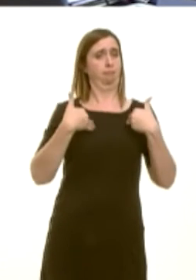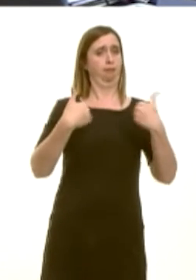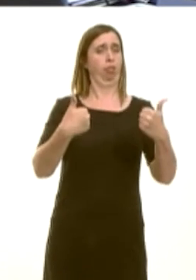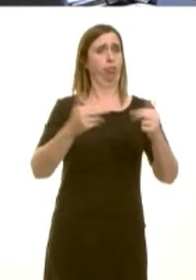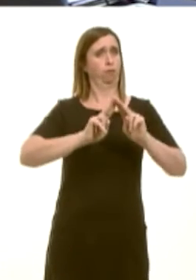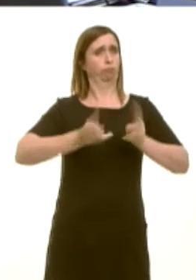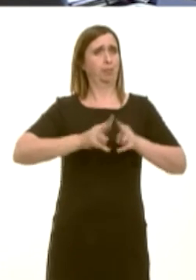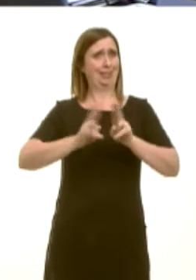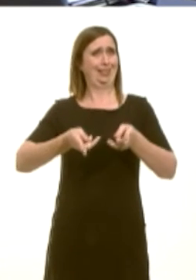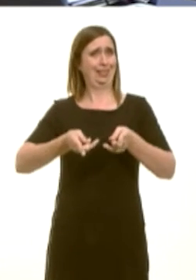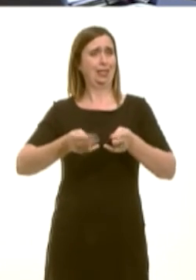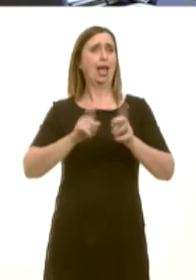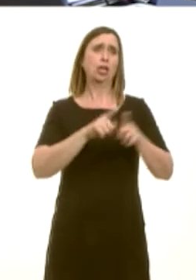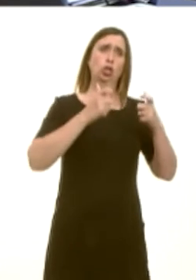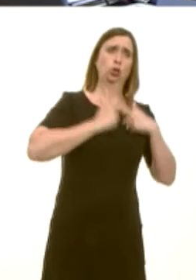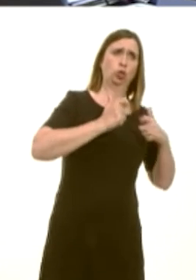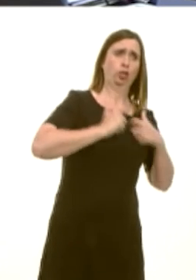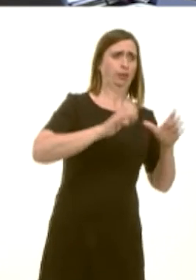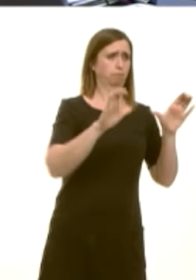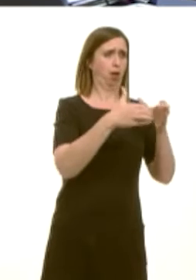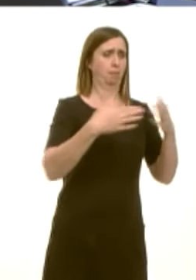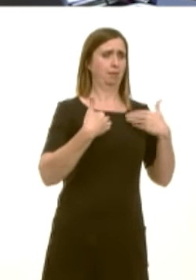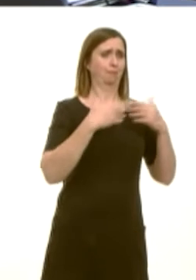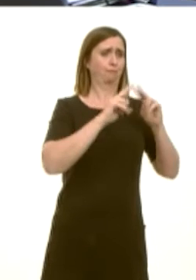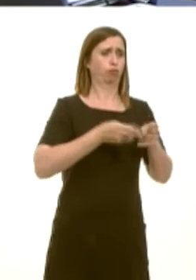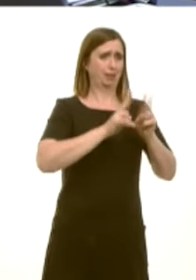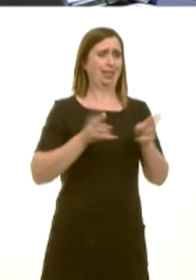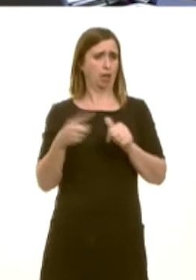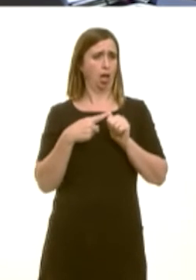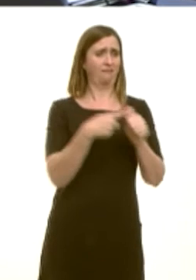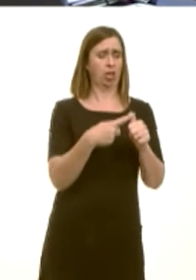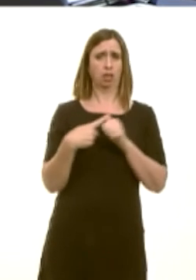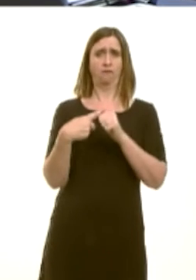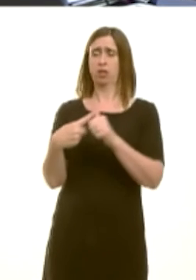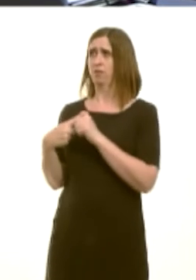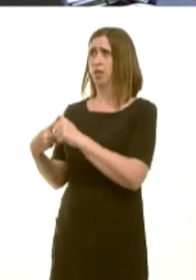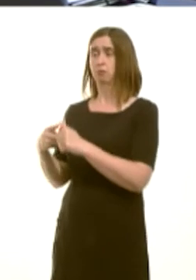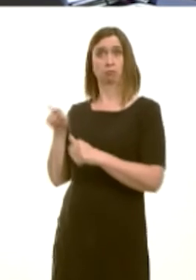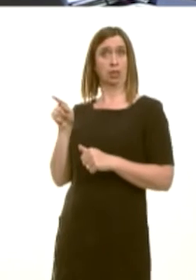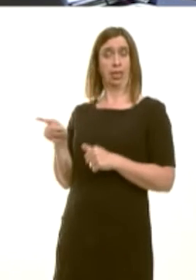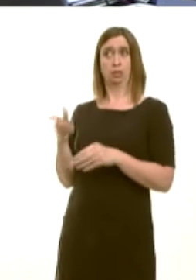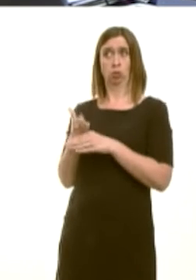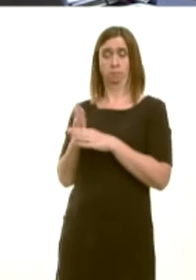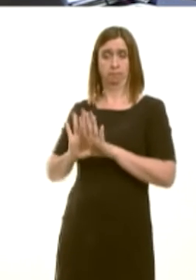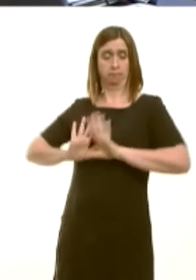Social Services. That is the basis upon which he provides that advice. He does not provide